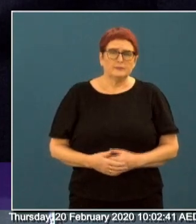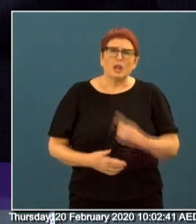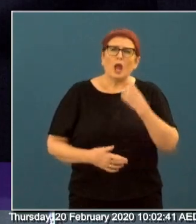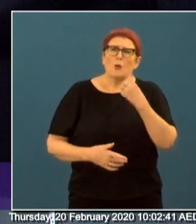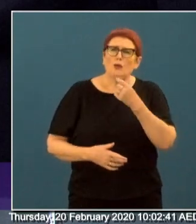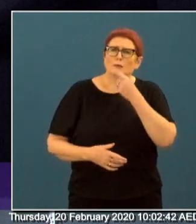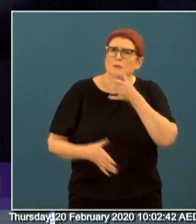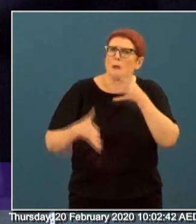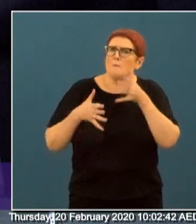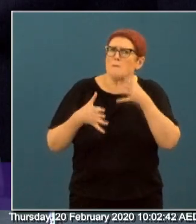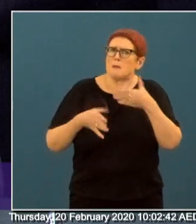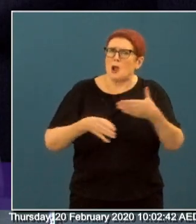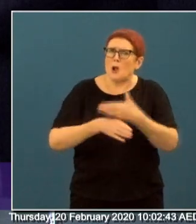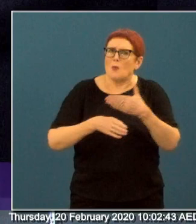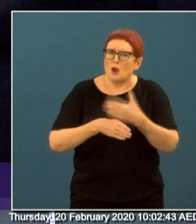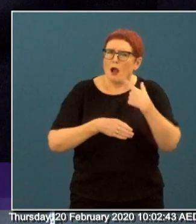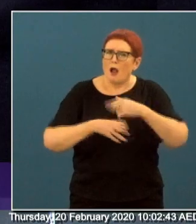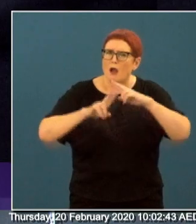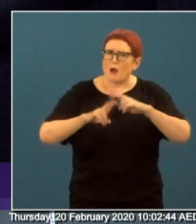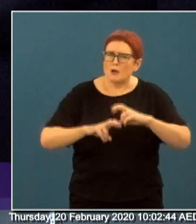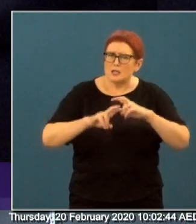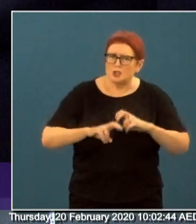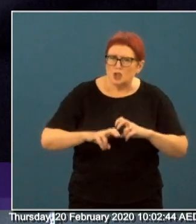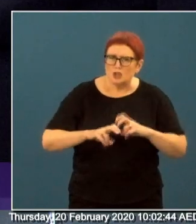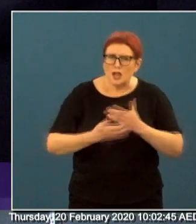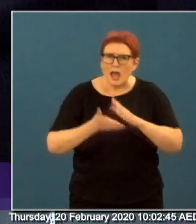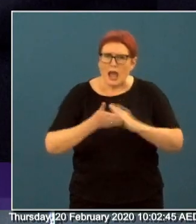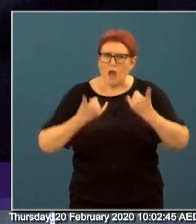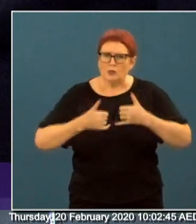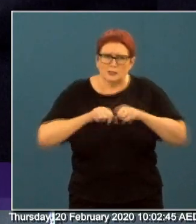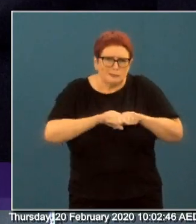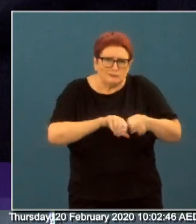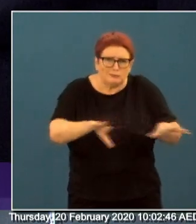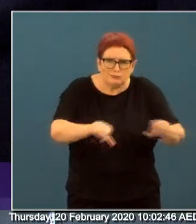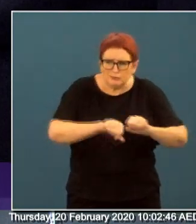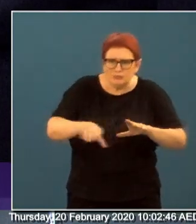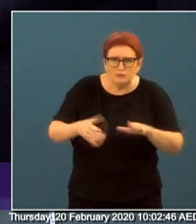which is the application of methods from public health to clinical practice.